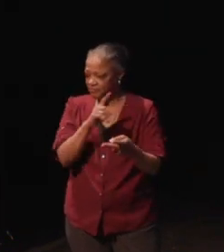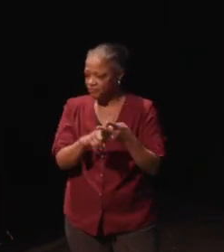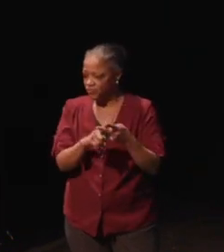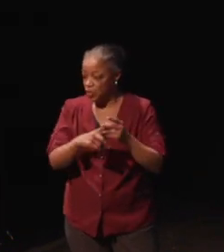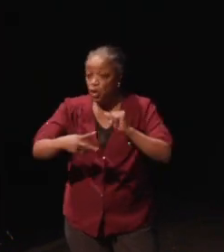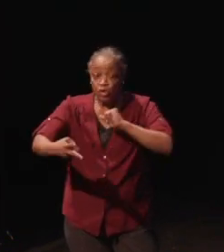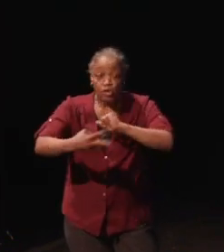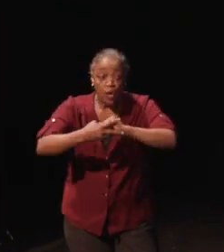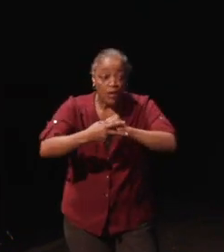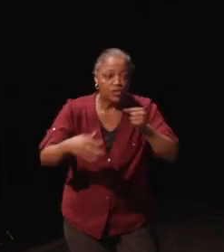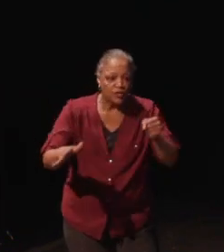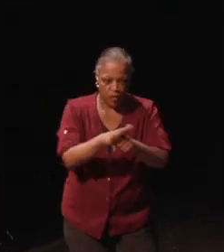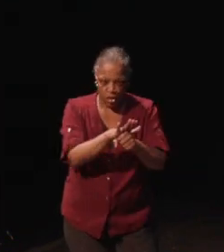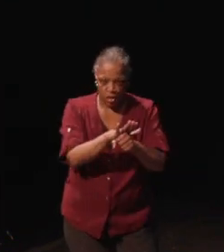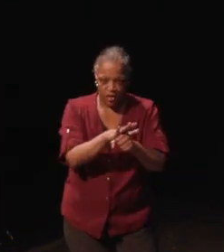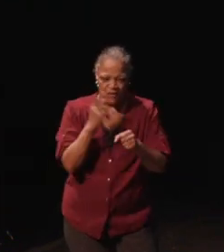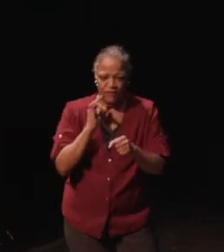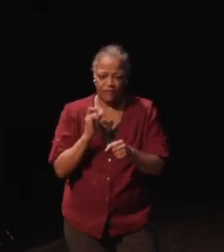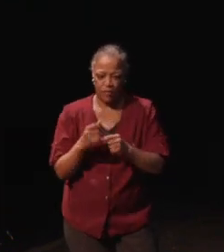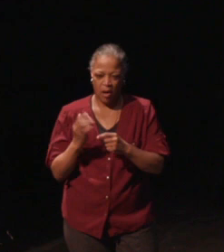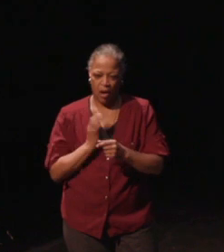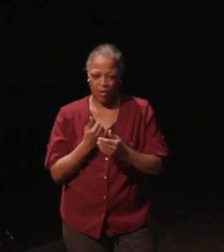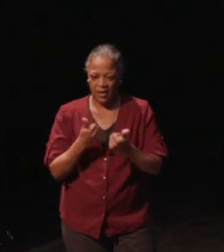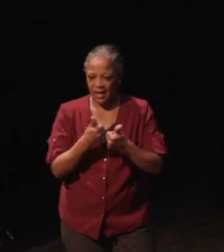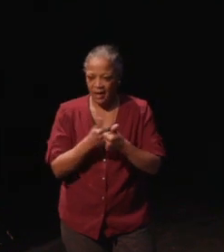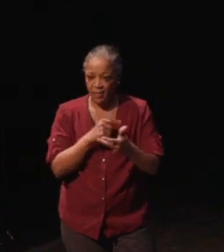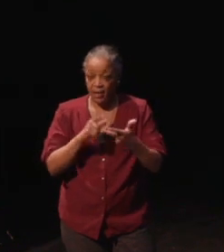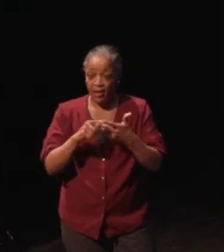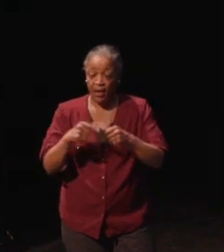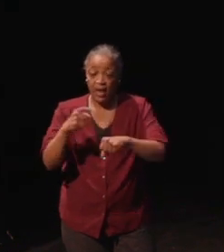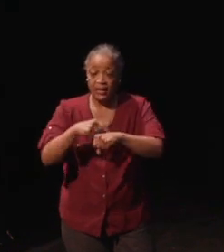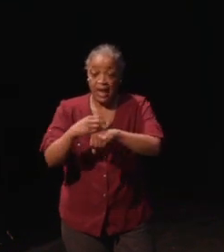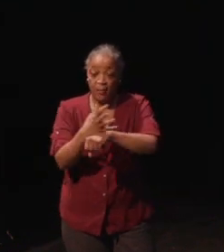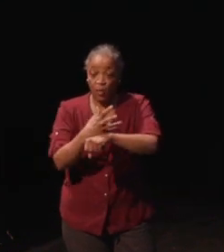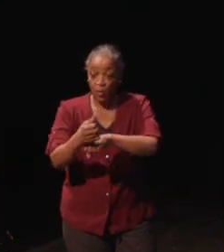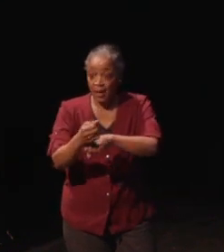storages fall which is from our game. Your timer ran out and maybe you turned got skip which